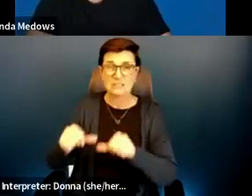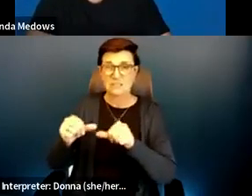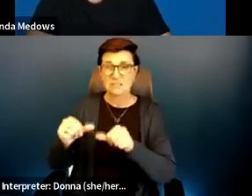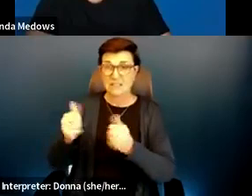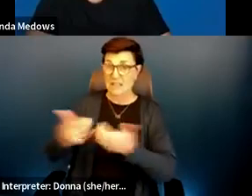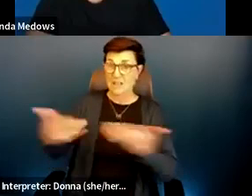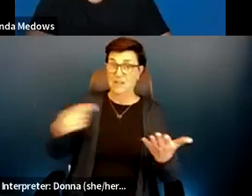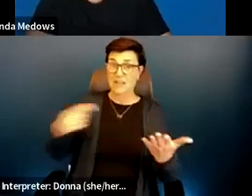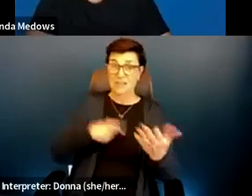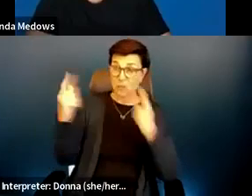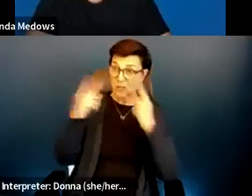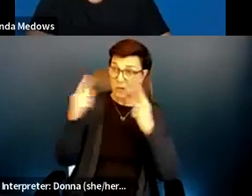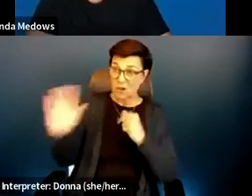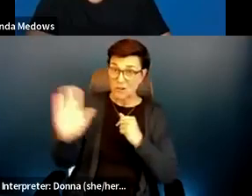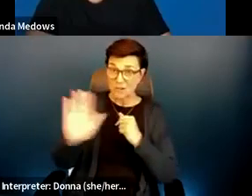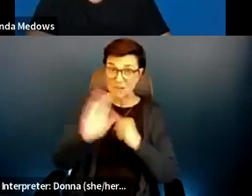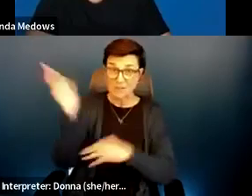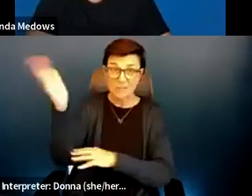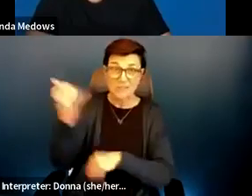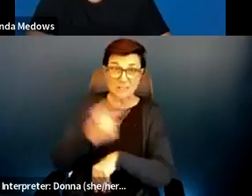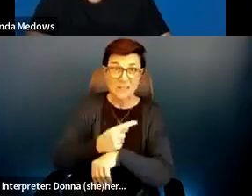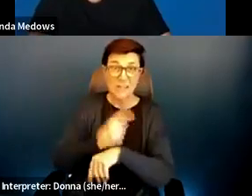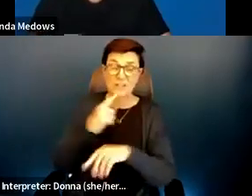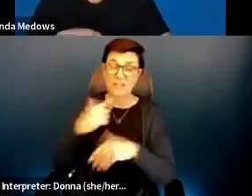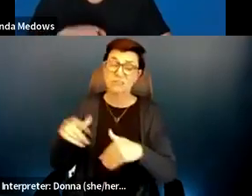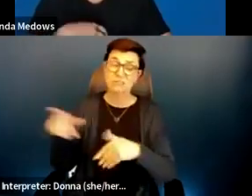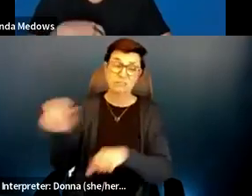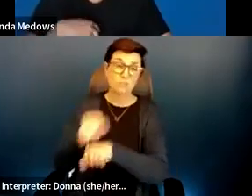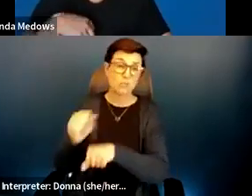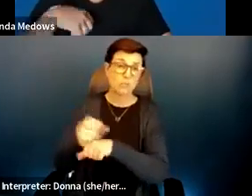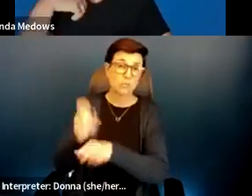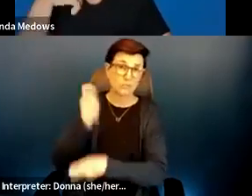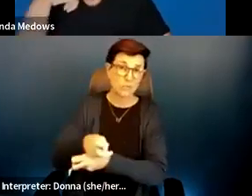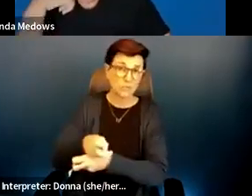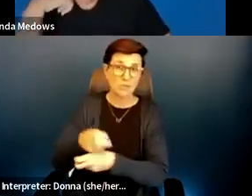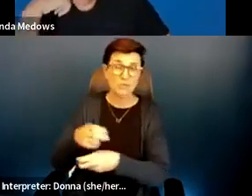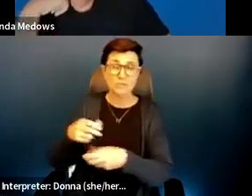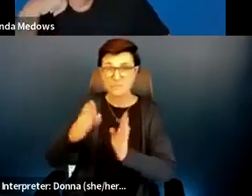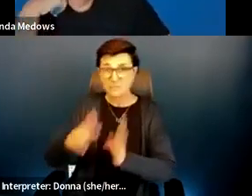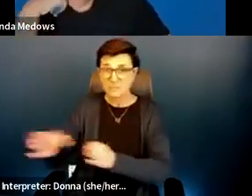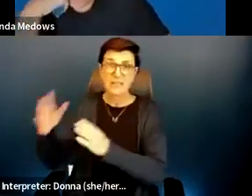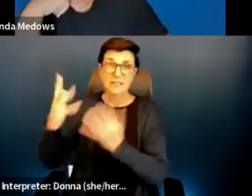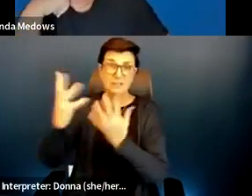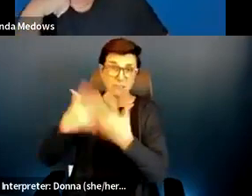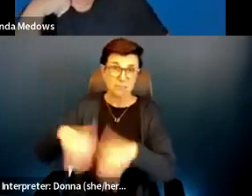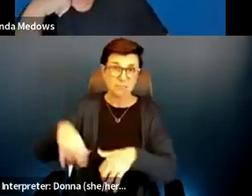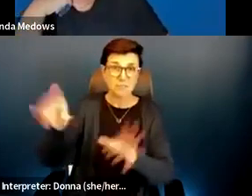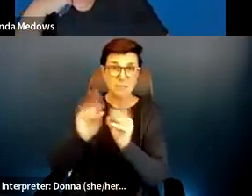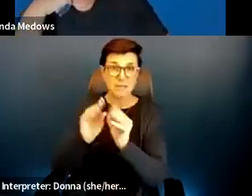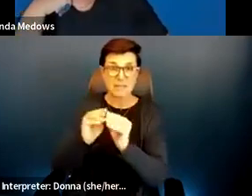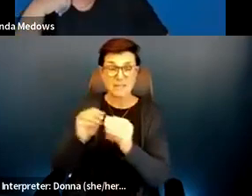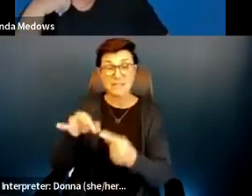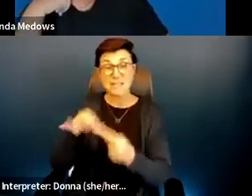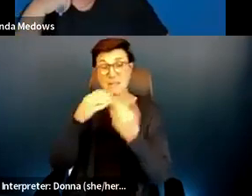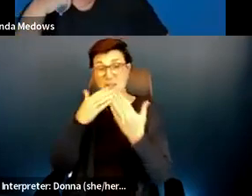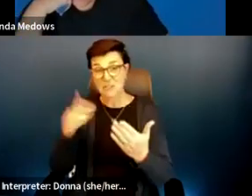as well as seamless mechanics of the meeting today. And a special thanks to Deb, who's stepped in for John